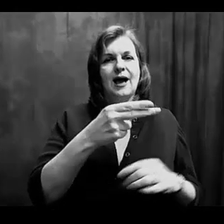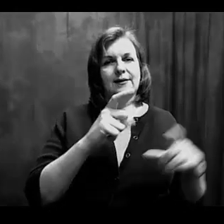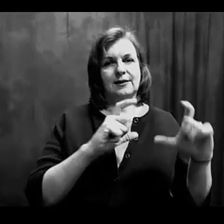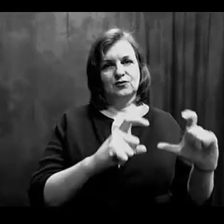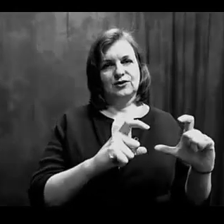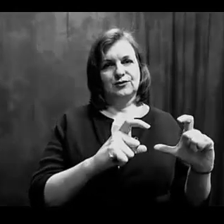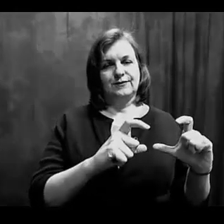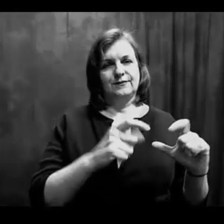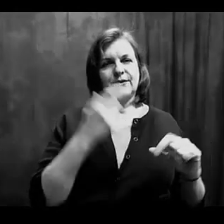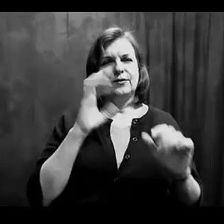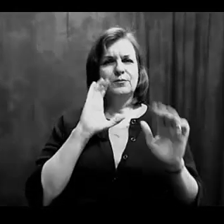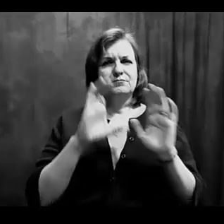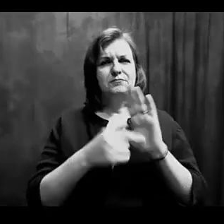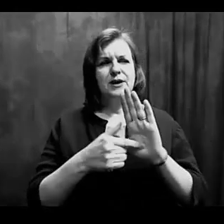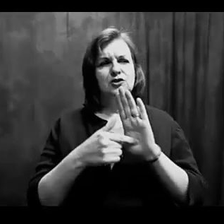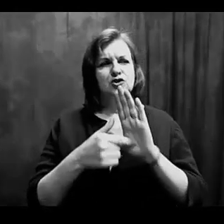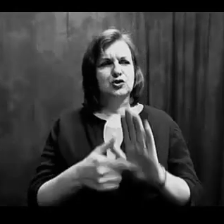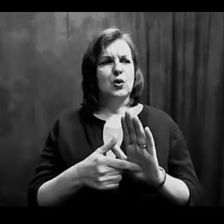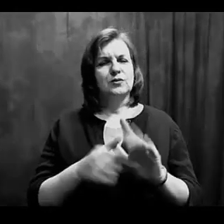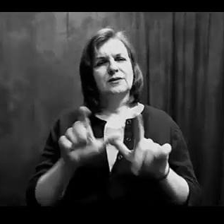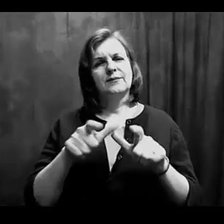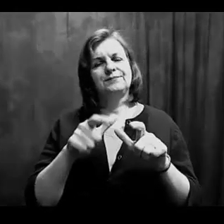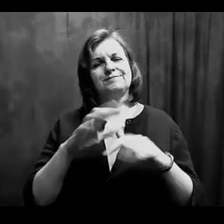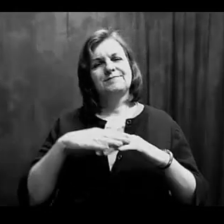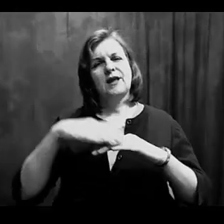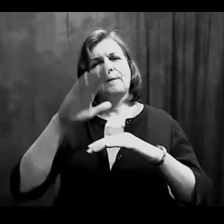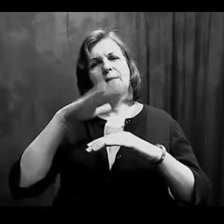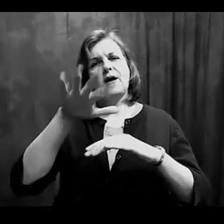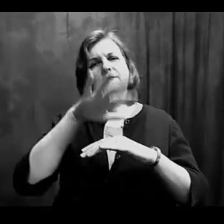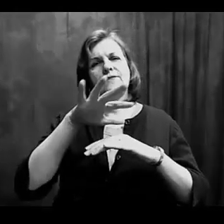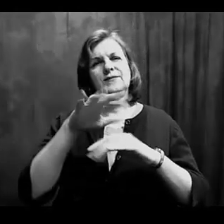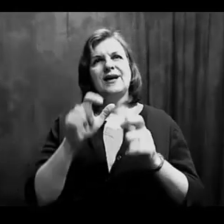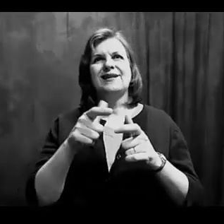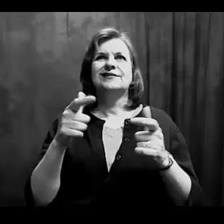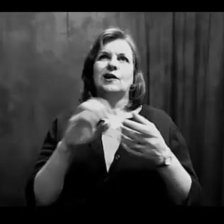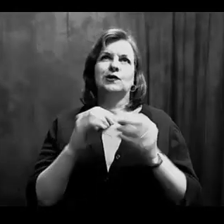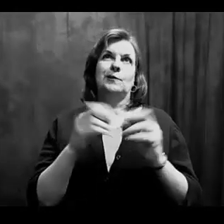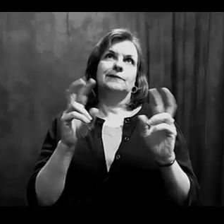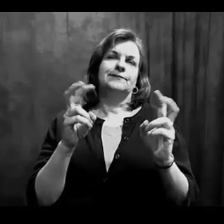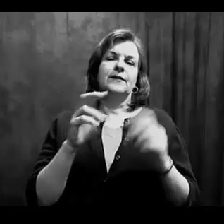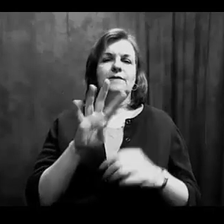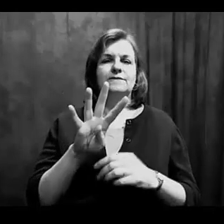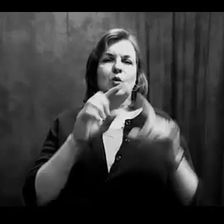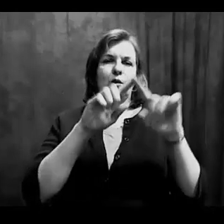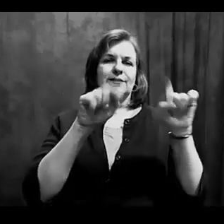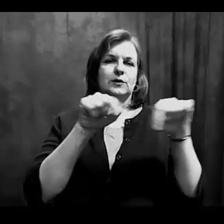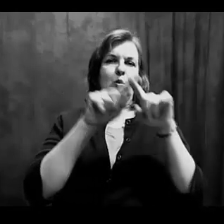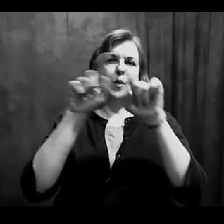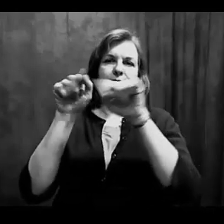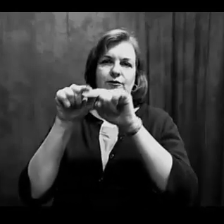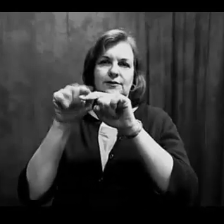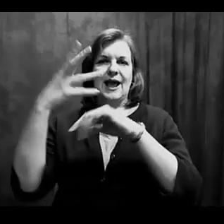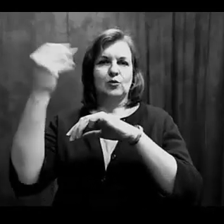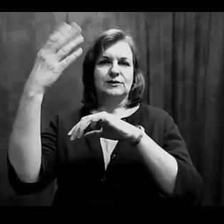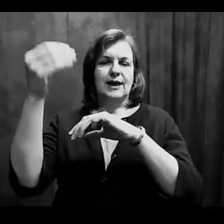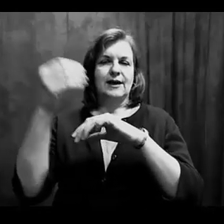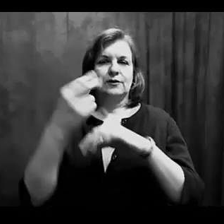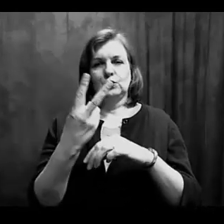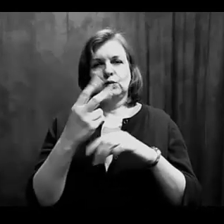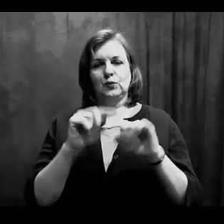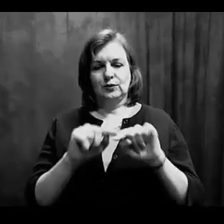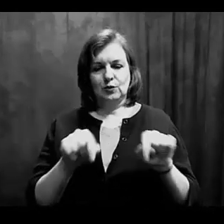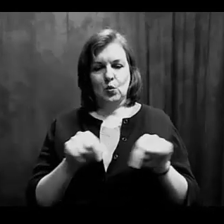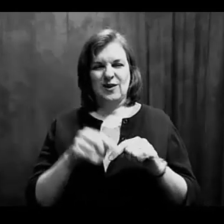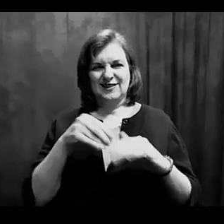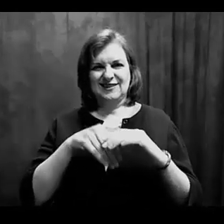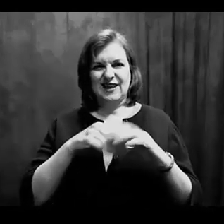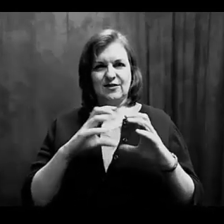so in this case looking at a large number in this case -- 4 aquares outside 2 inside